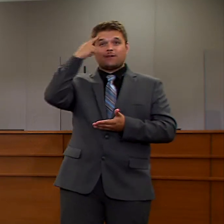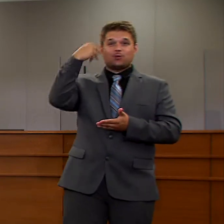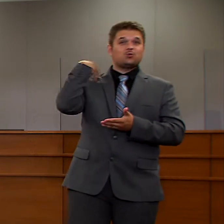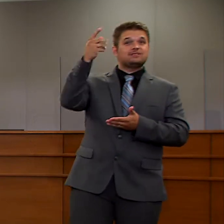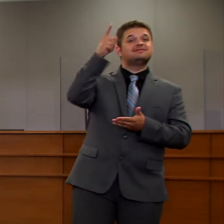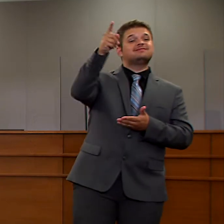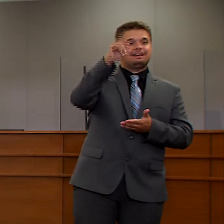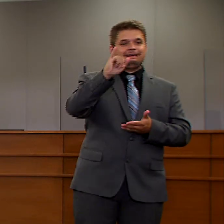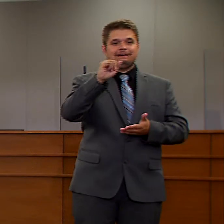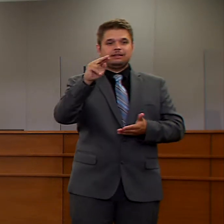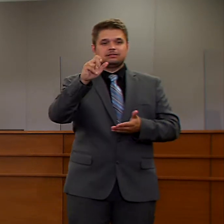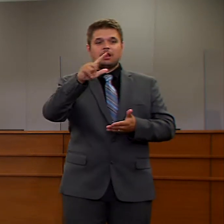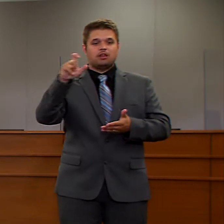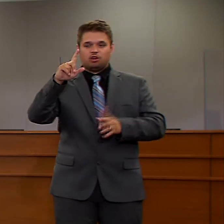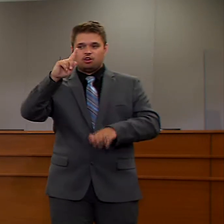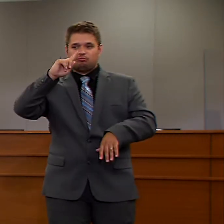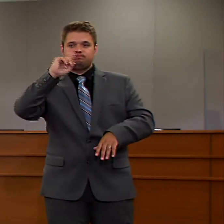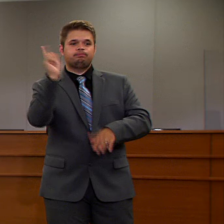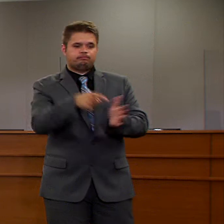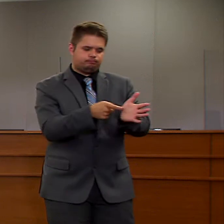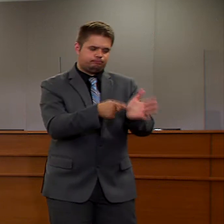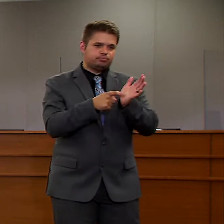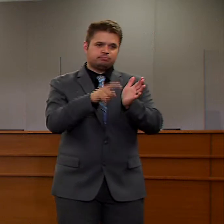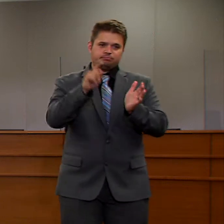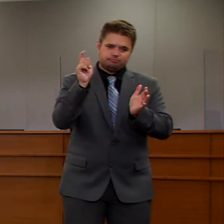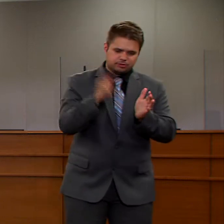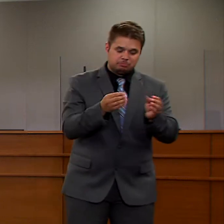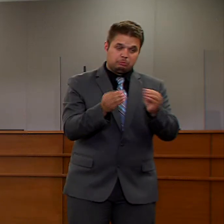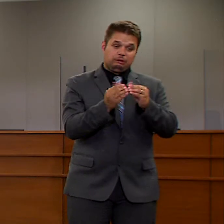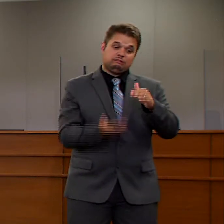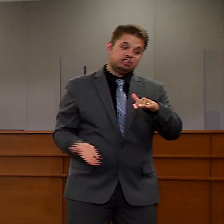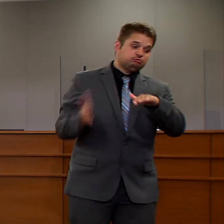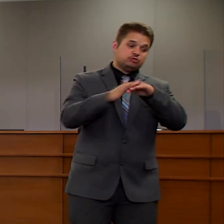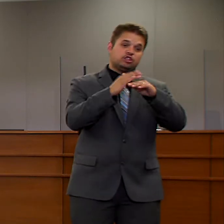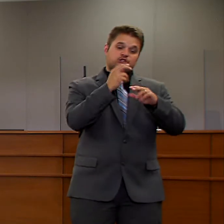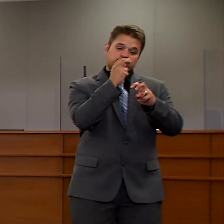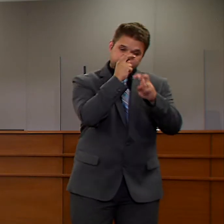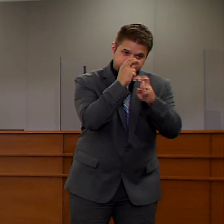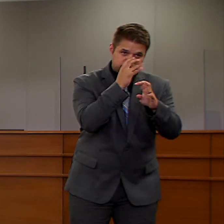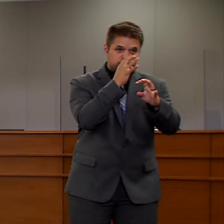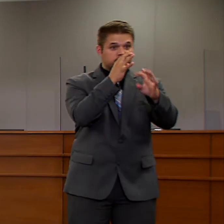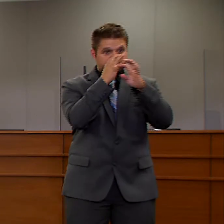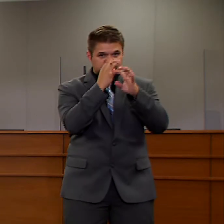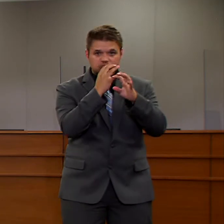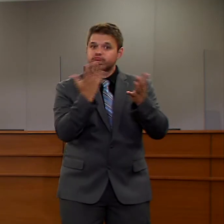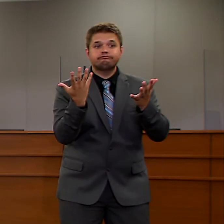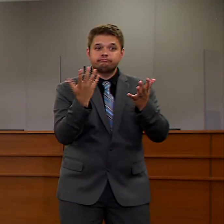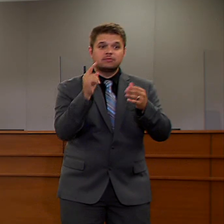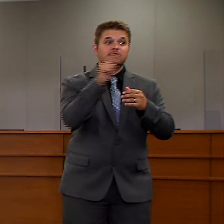stricter limitations on bars, restaurants, gyms and other public spaces in order to